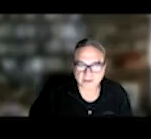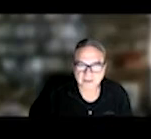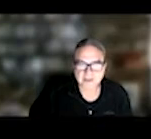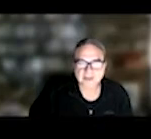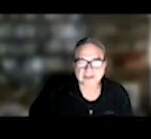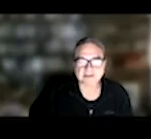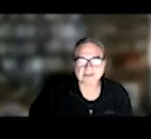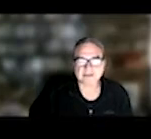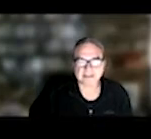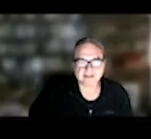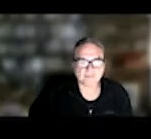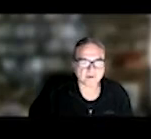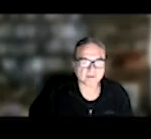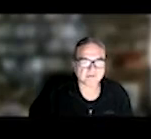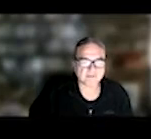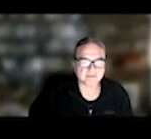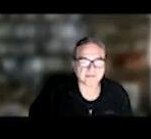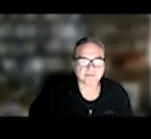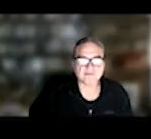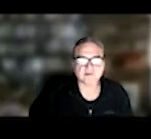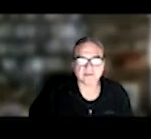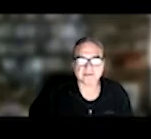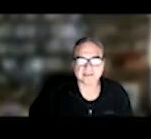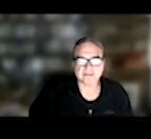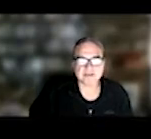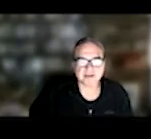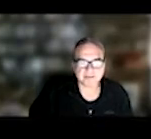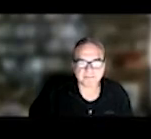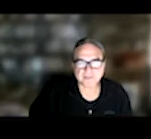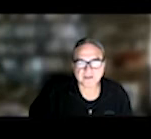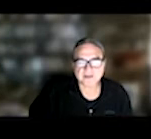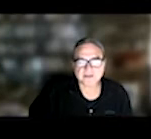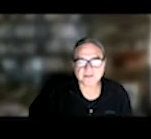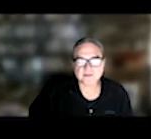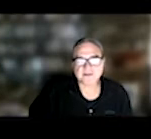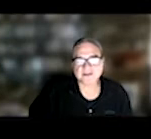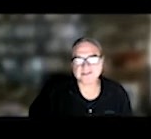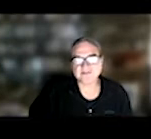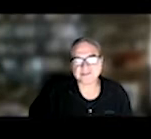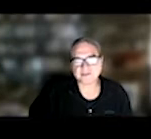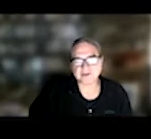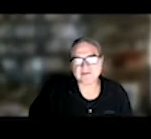and the need for services is growing at the same time. So it is interesting we do have